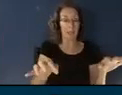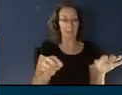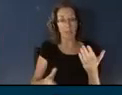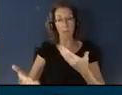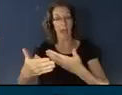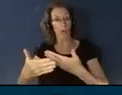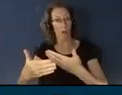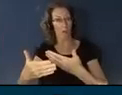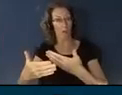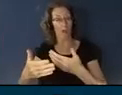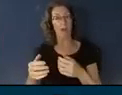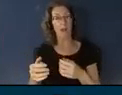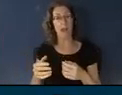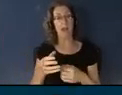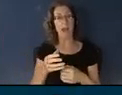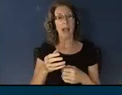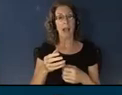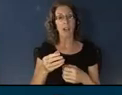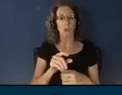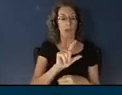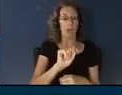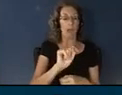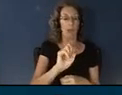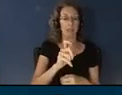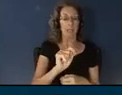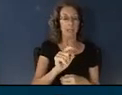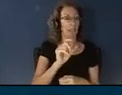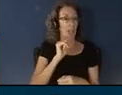and always make sure that it's text and not an image, that's the other thing I would recommend